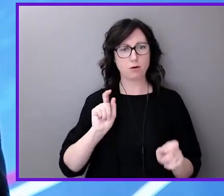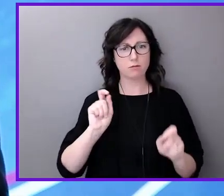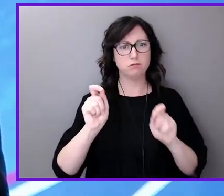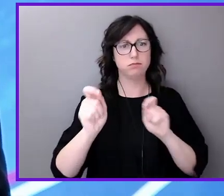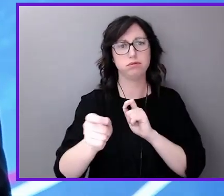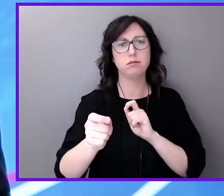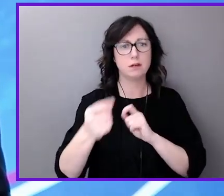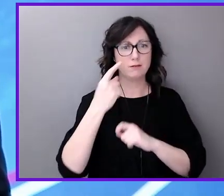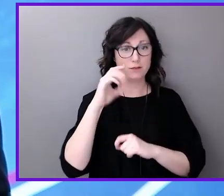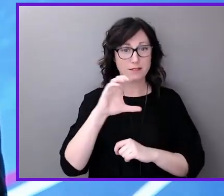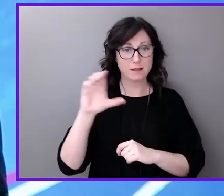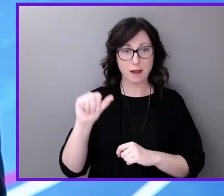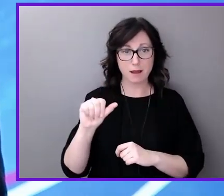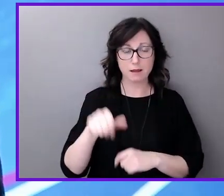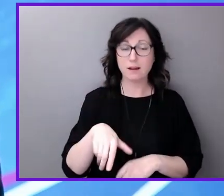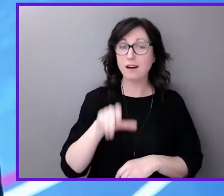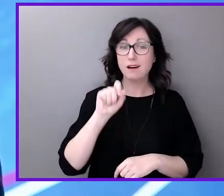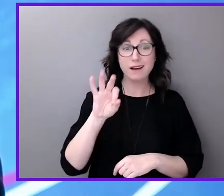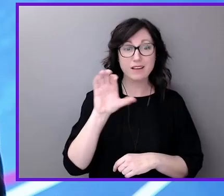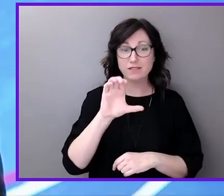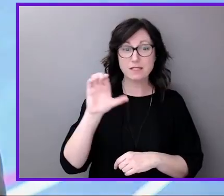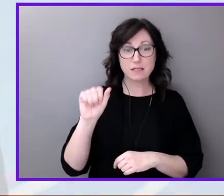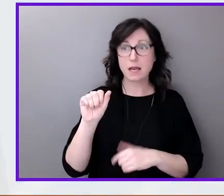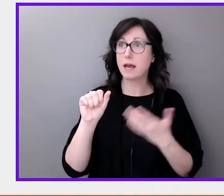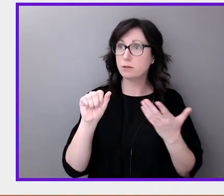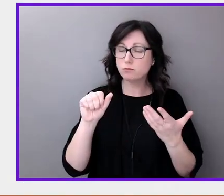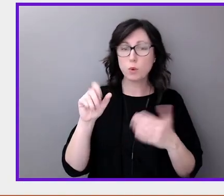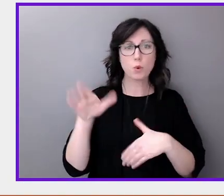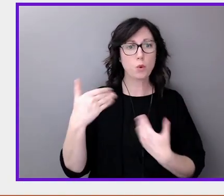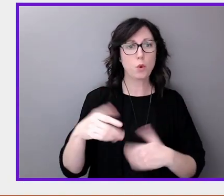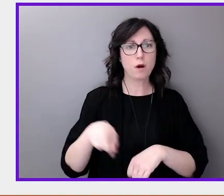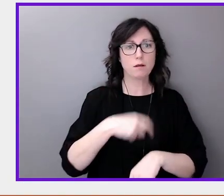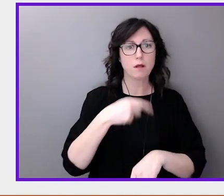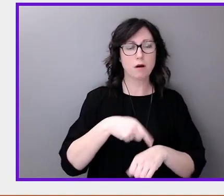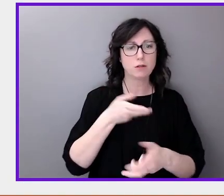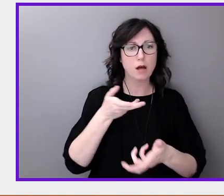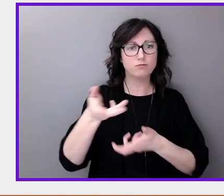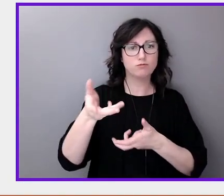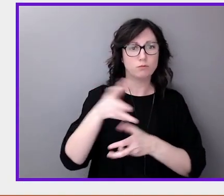And even if the Council has been for a long time committed to fair